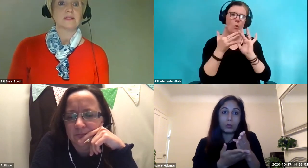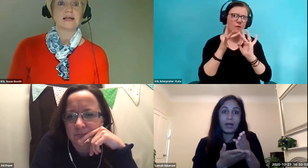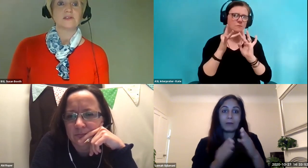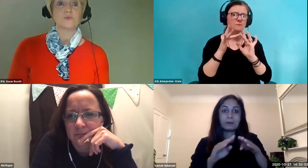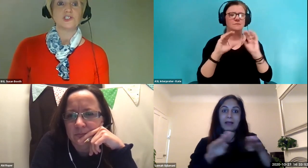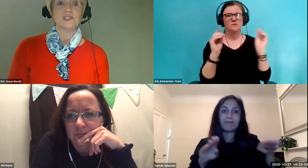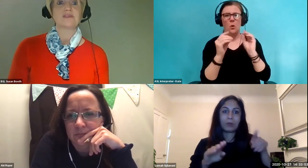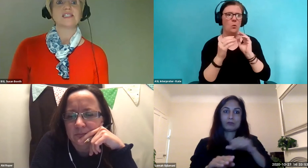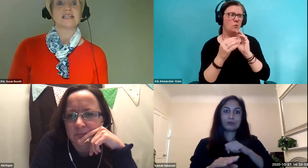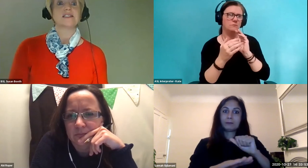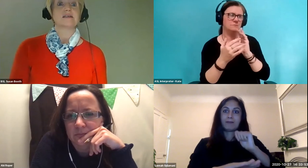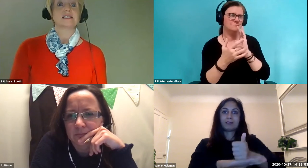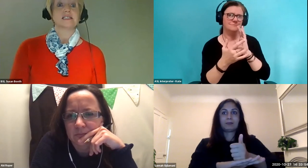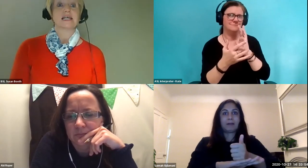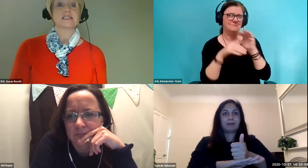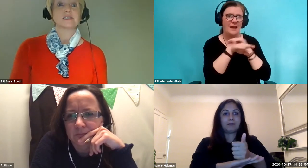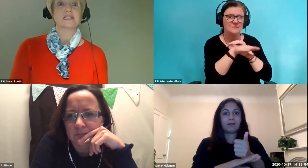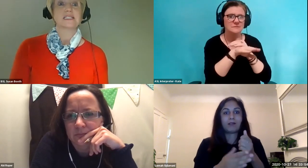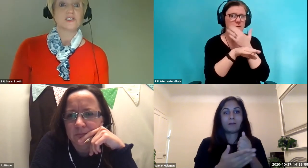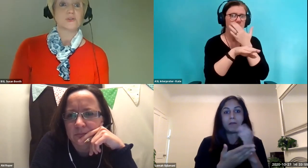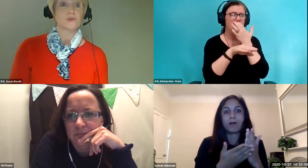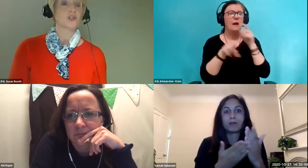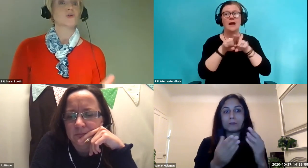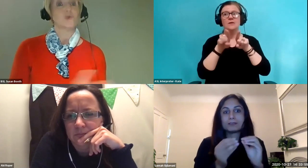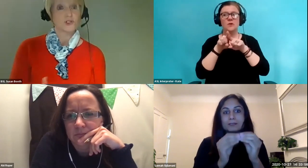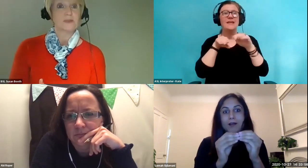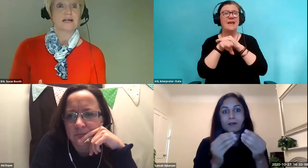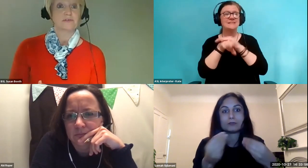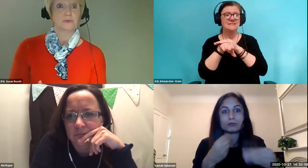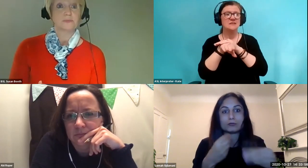and we should have standardised accessibility tools across platforms